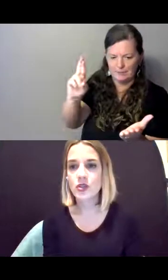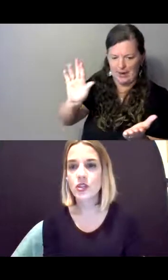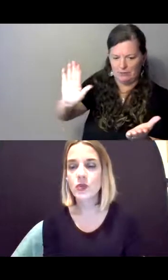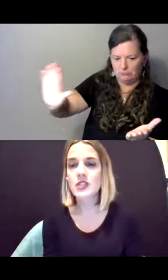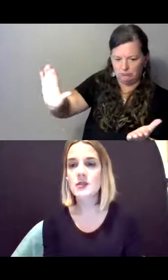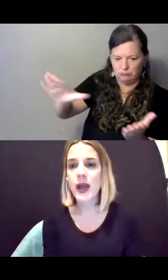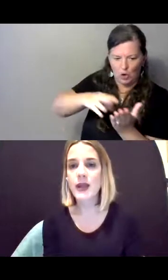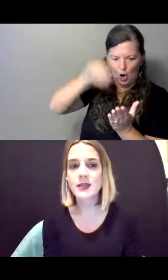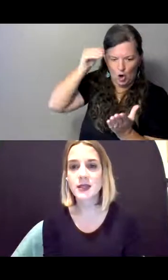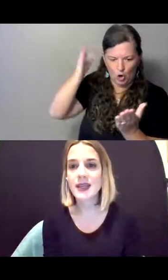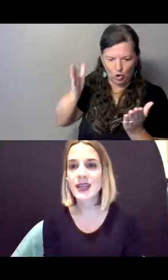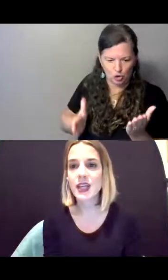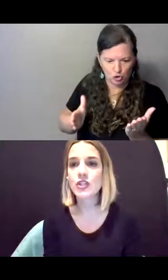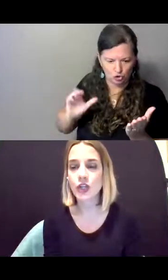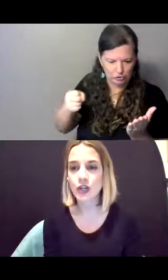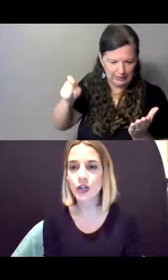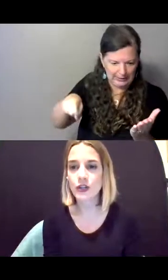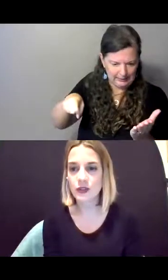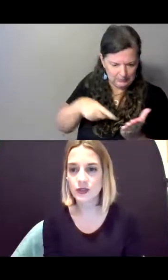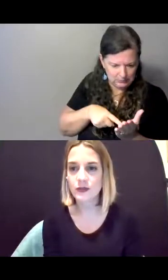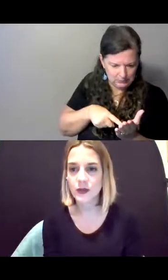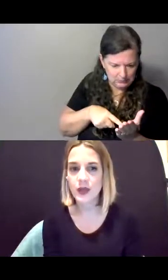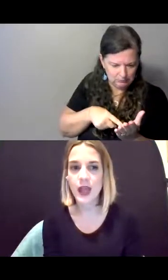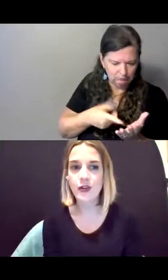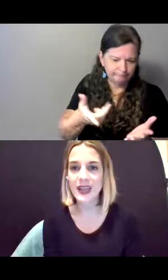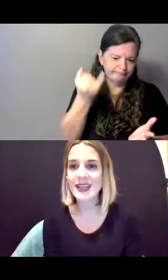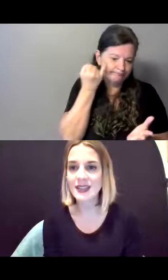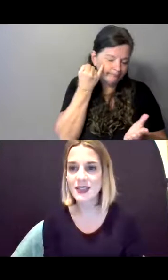should respect, each learner and their needs.